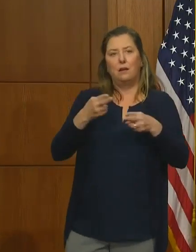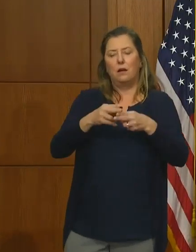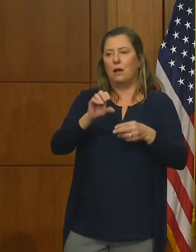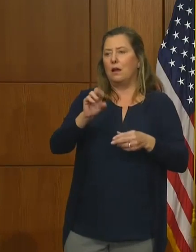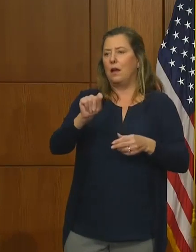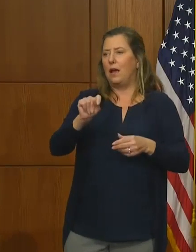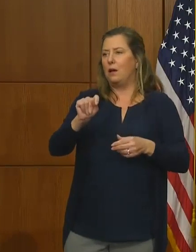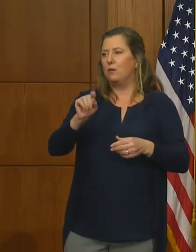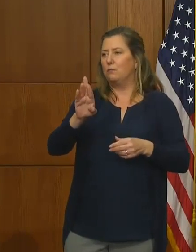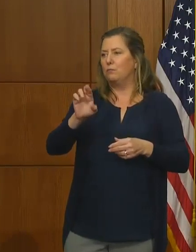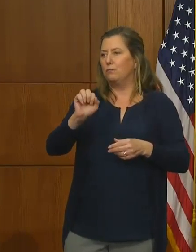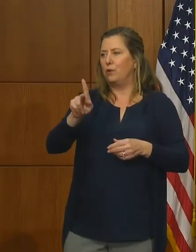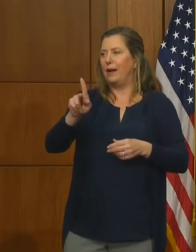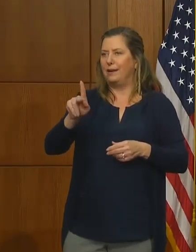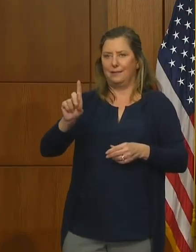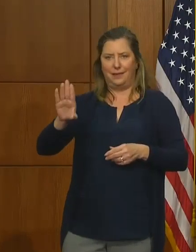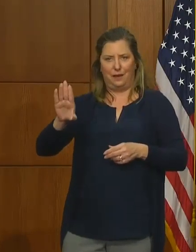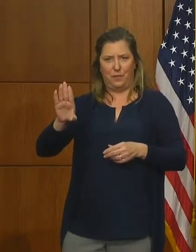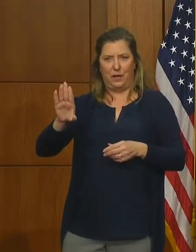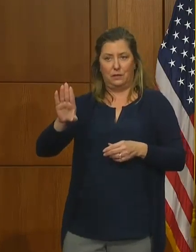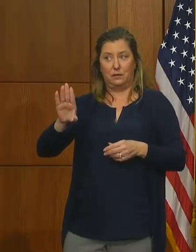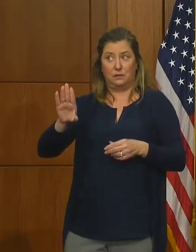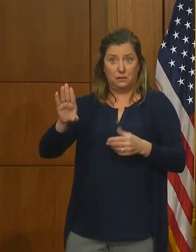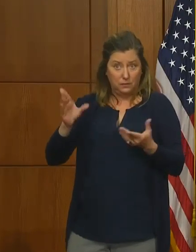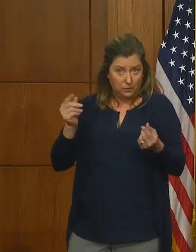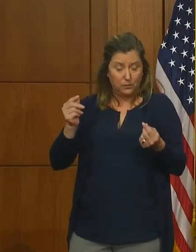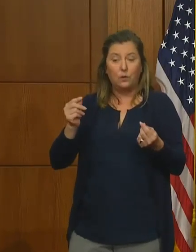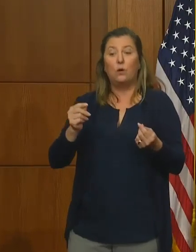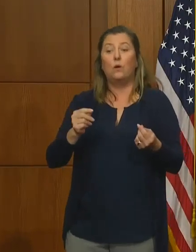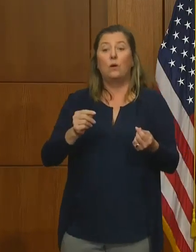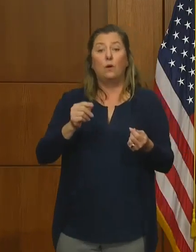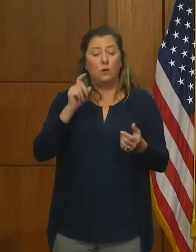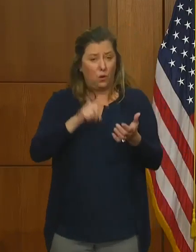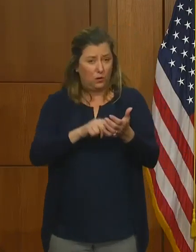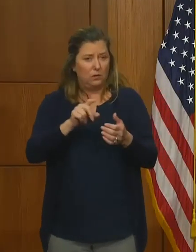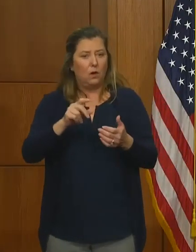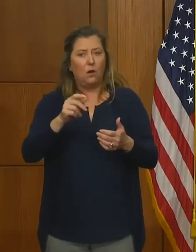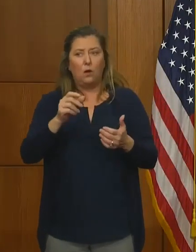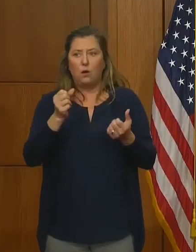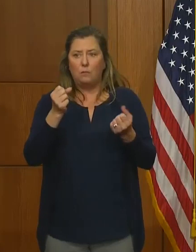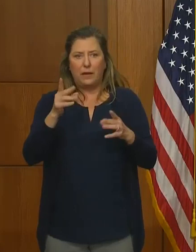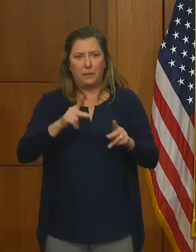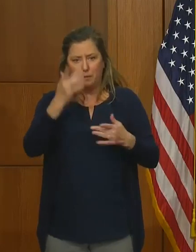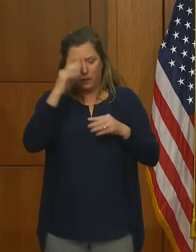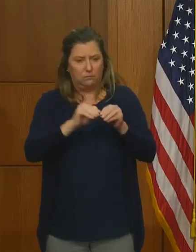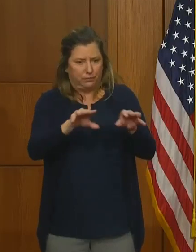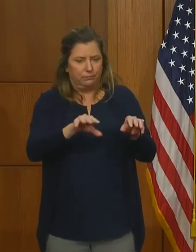THAT ARE ON OUR RALPH BREAKS DATABASE OF SO HOW THAT DATA